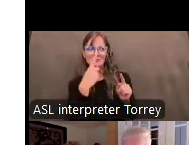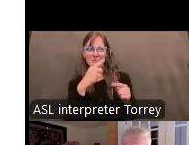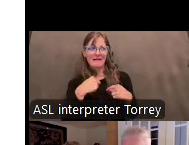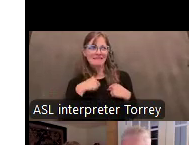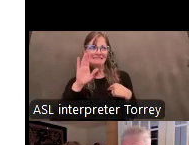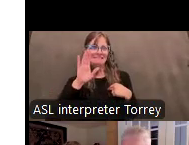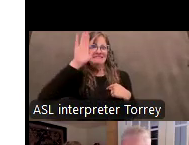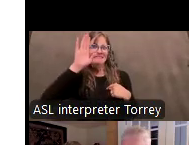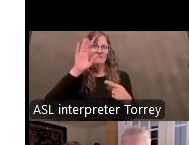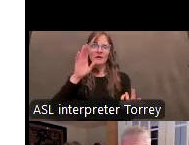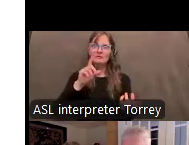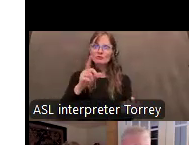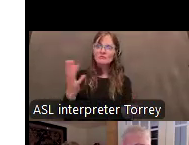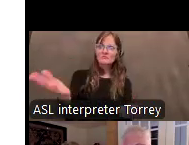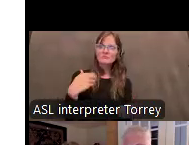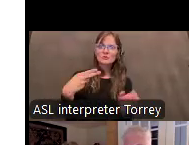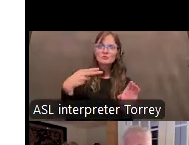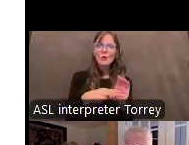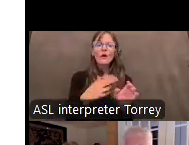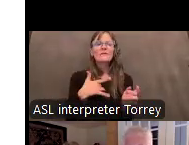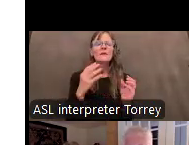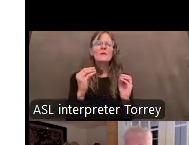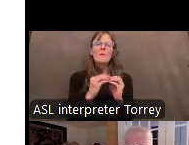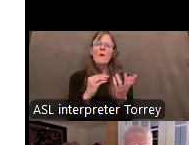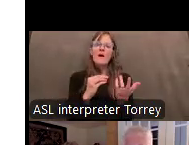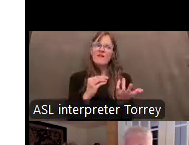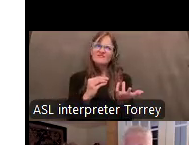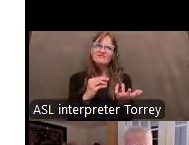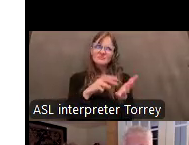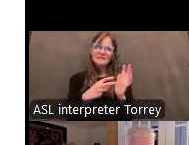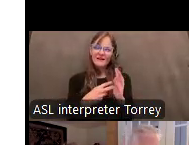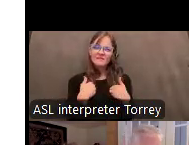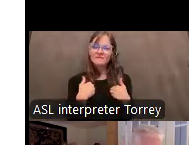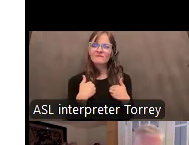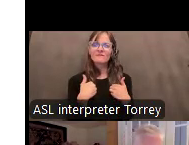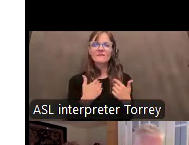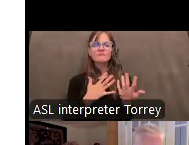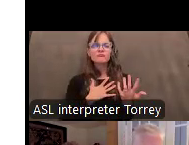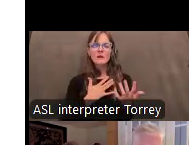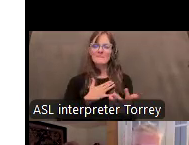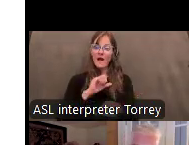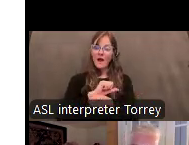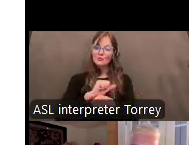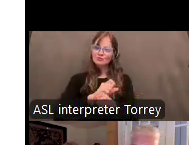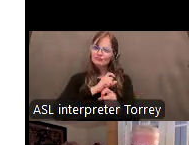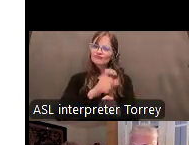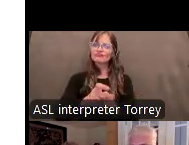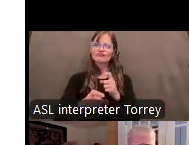that meaningfulness that Hans was mentioning. And also in our target audience is the broad sense